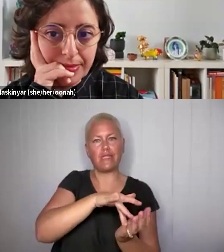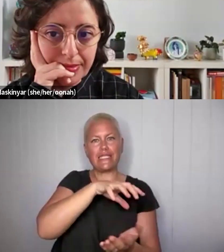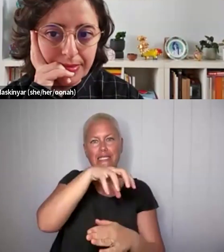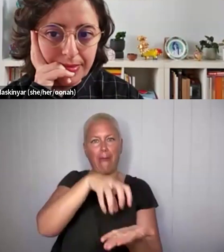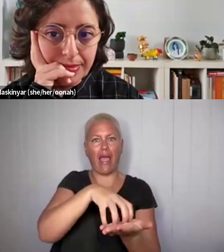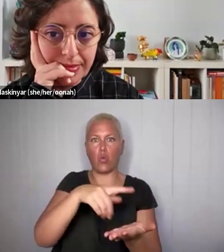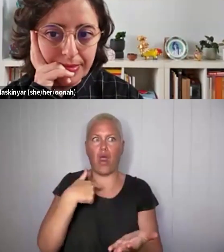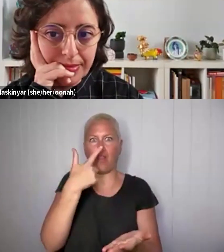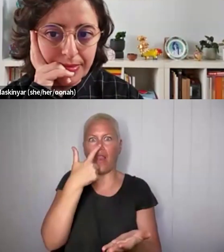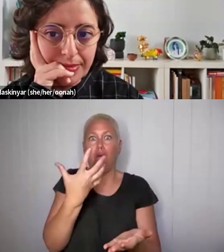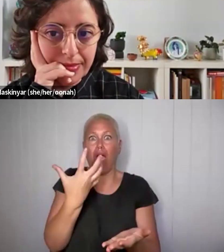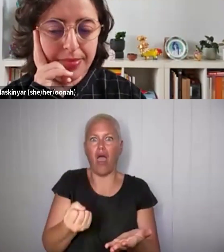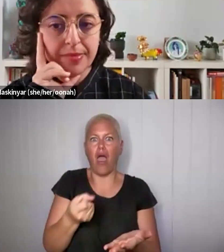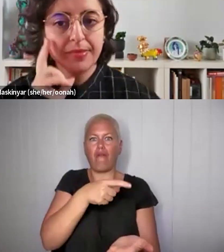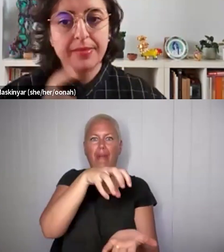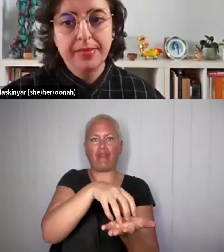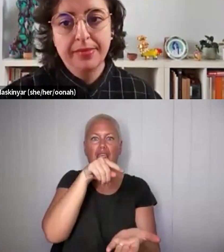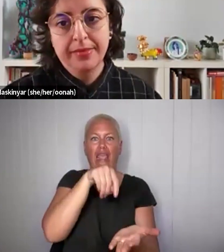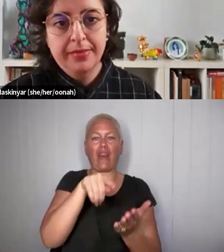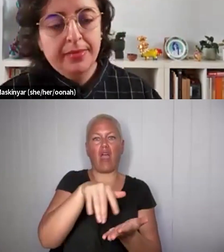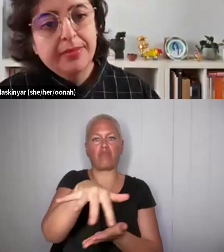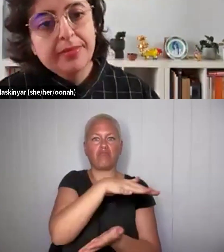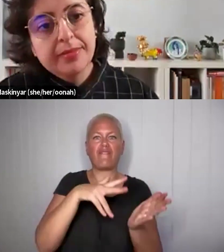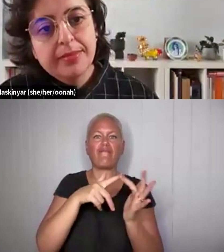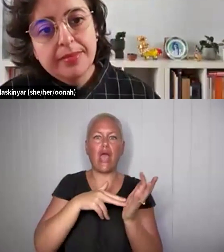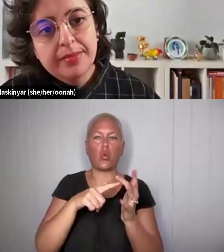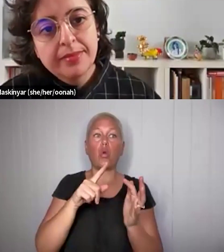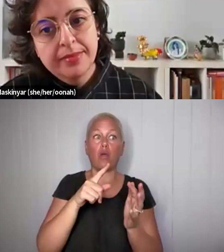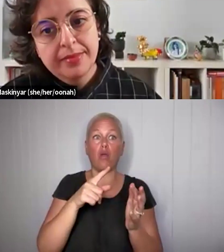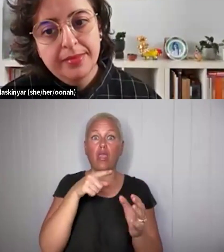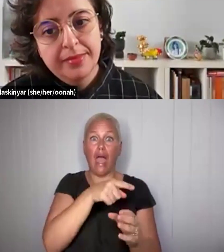pavilion within the area that also comes with a large amount of responsibility and deliverables